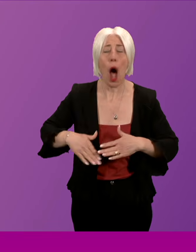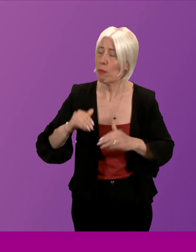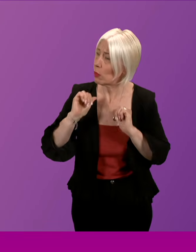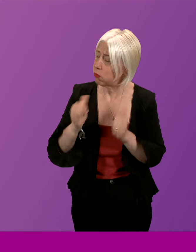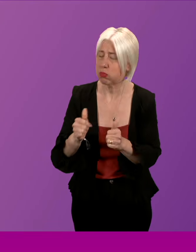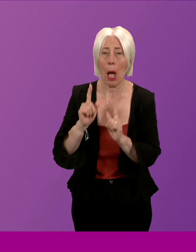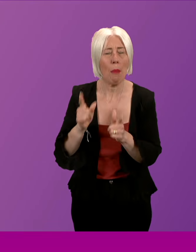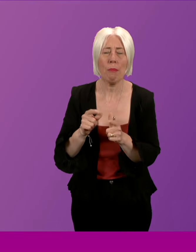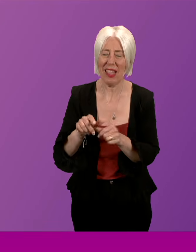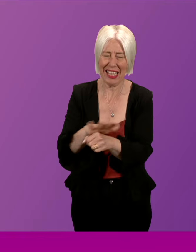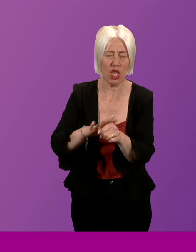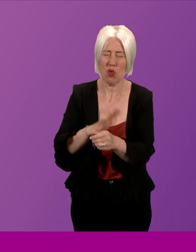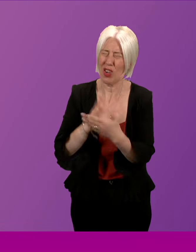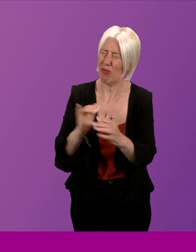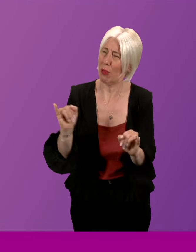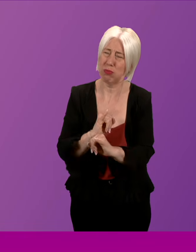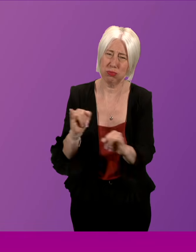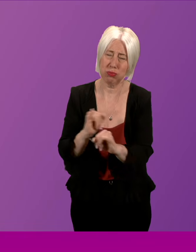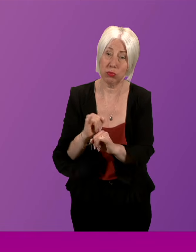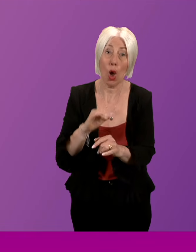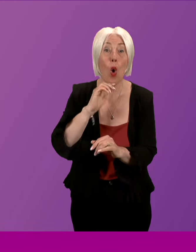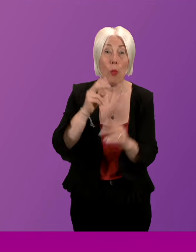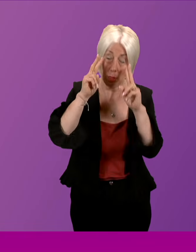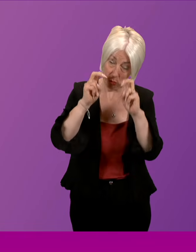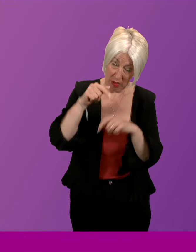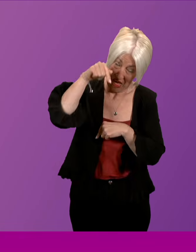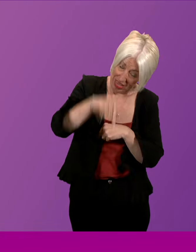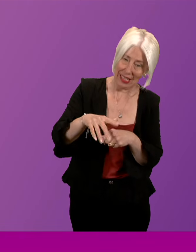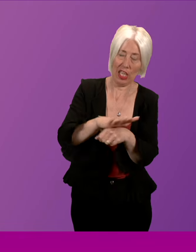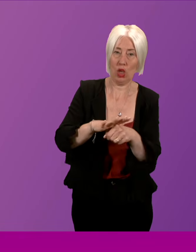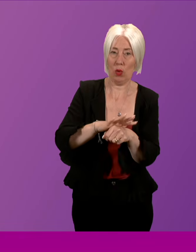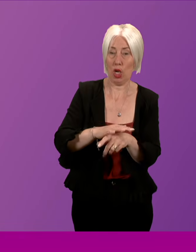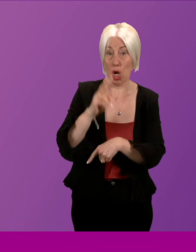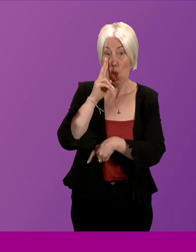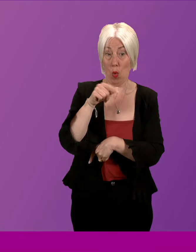state? Will he look into this particular case to accelerate this boy’s path to treatment?